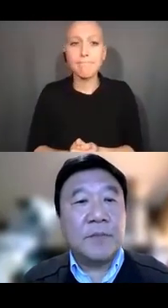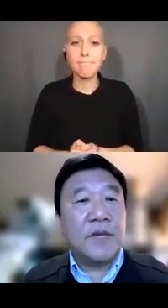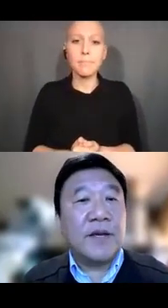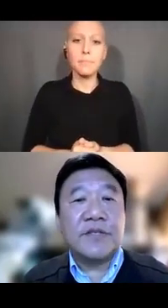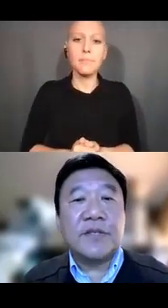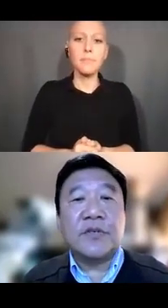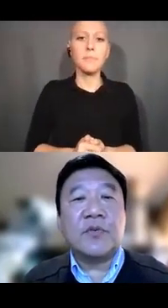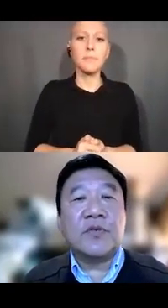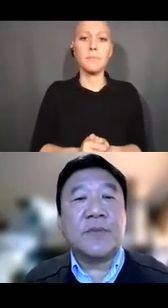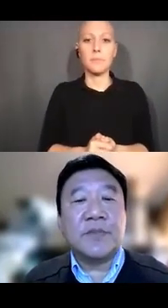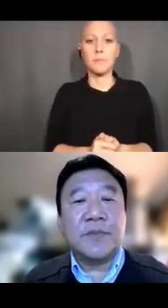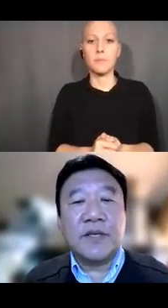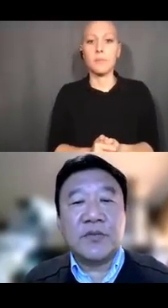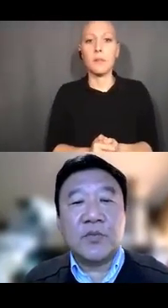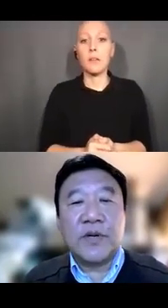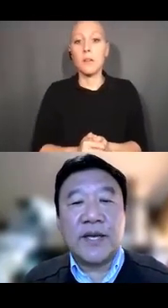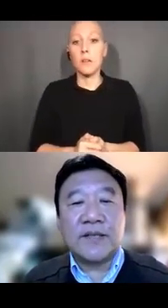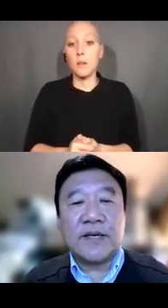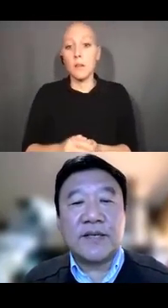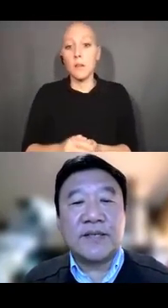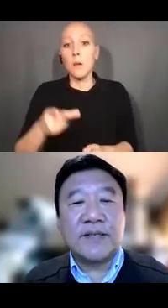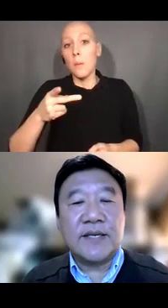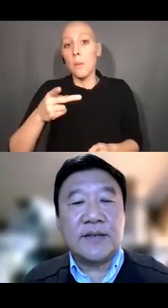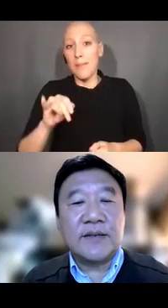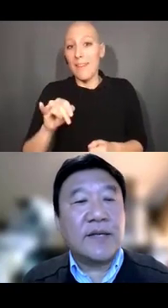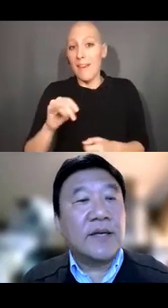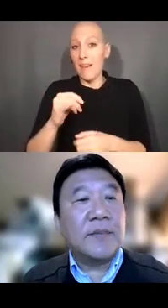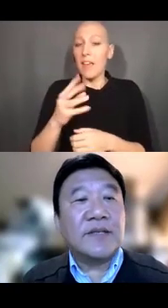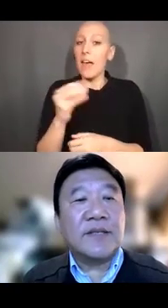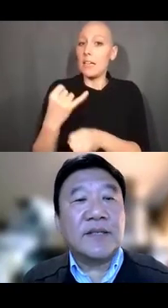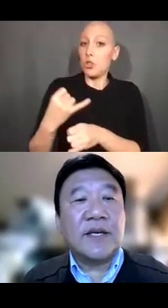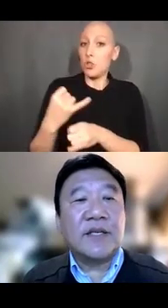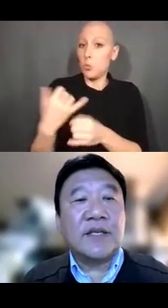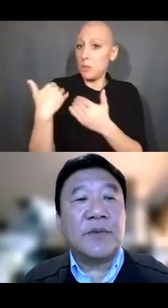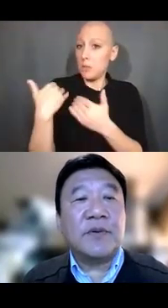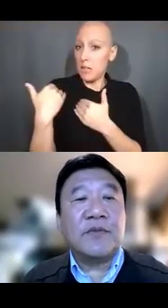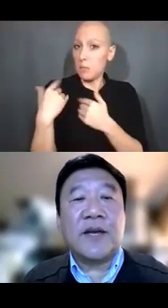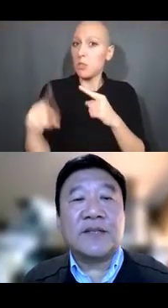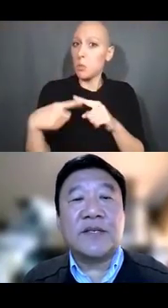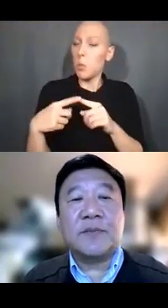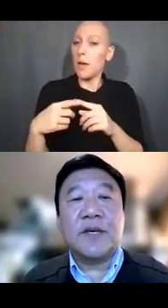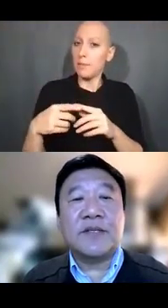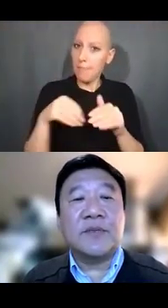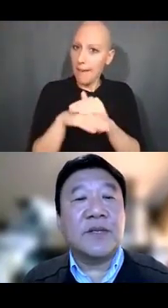PI and Institutional Responsibilities When Accessing Data. Basically, to be approved for access PIs submit